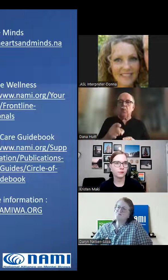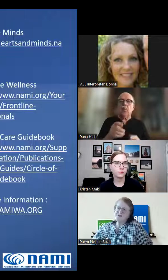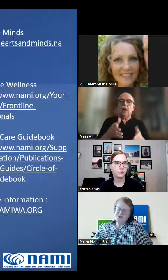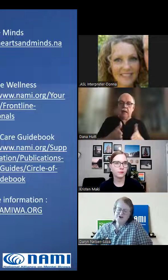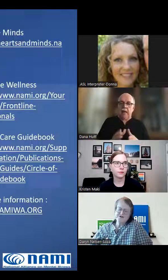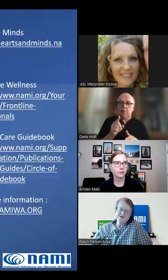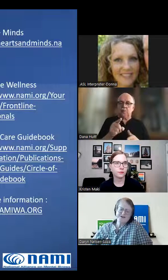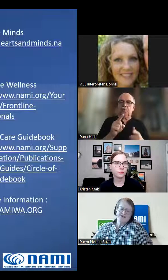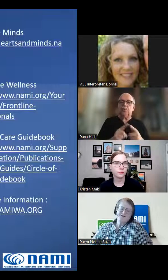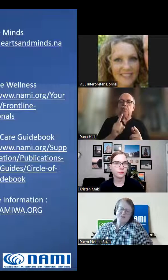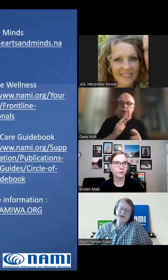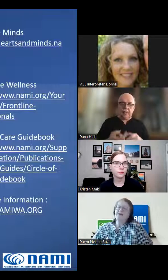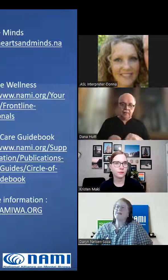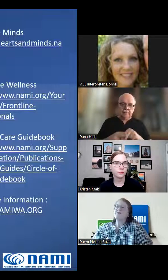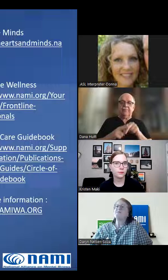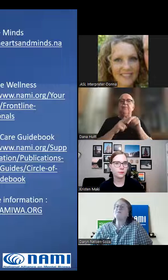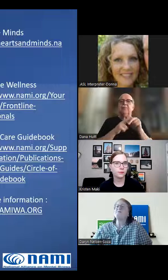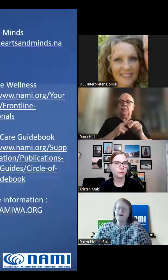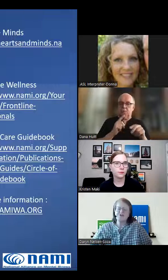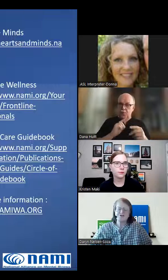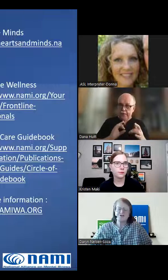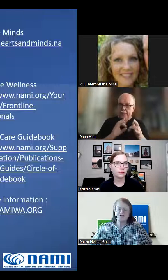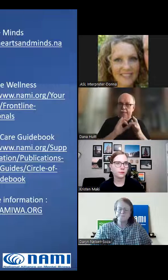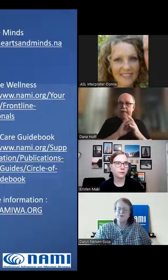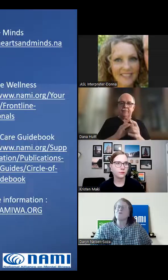family members to be caregivers. We find that because of the nature of caregiving, that